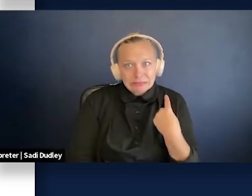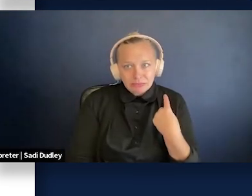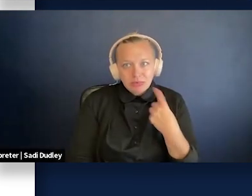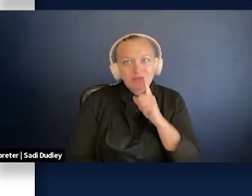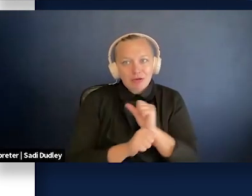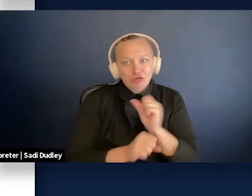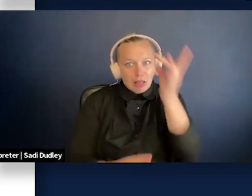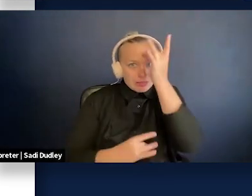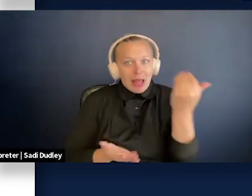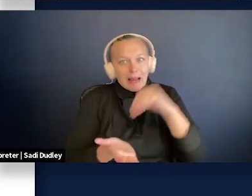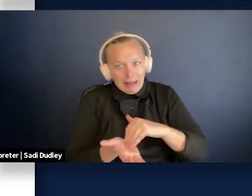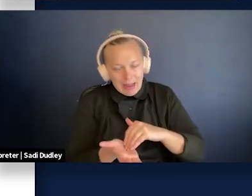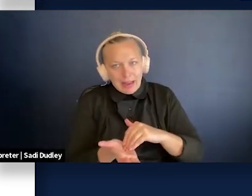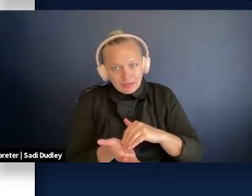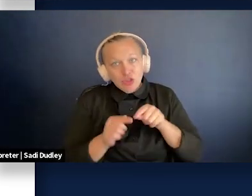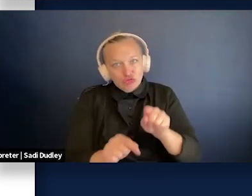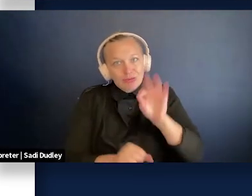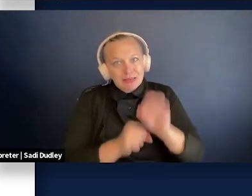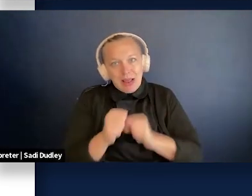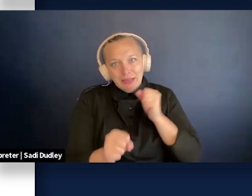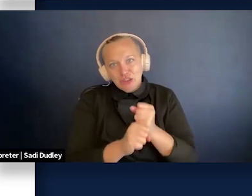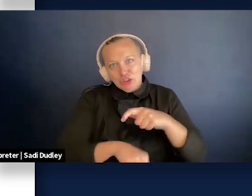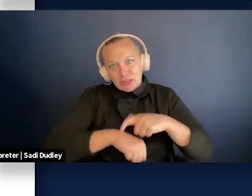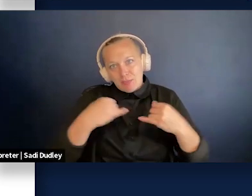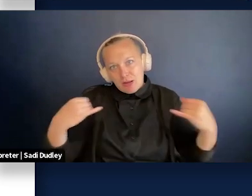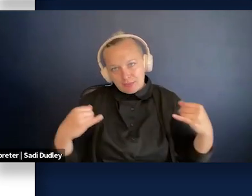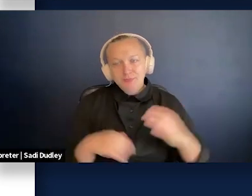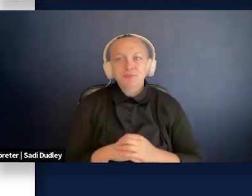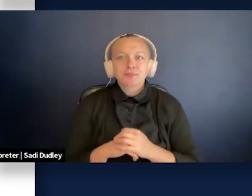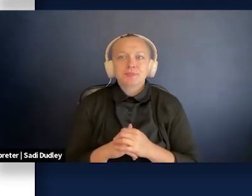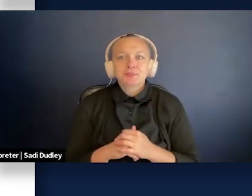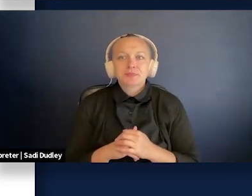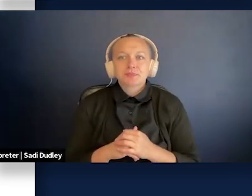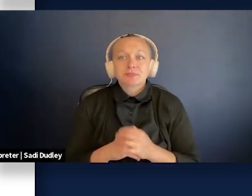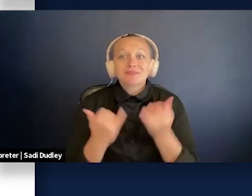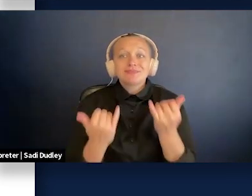follow-up period. So, in conclusion, adults with CP have a high early.